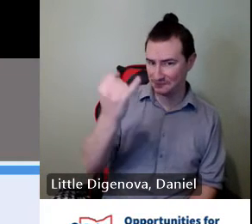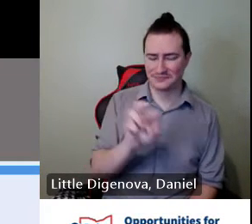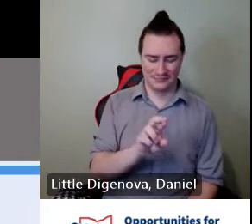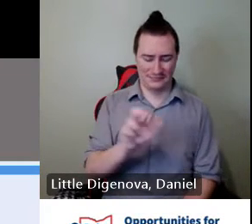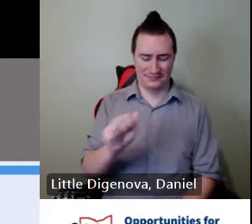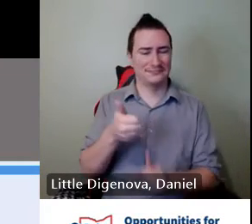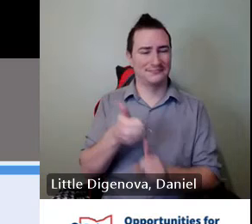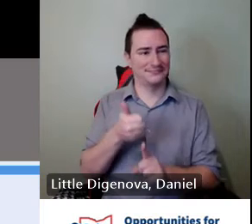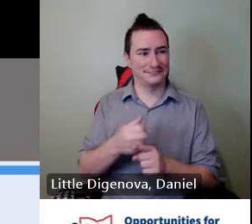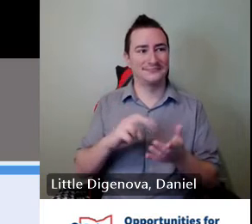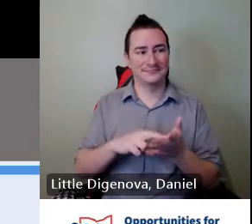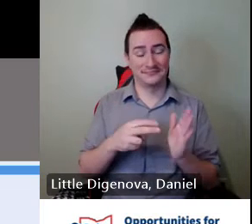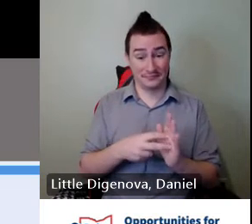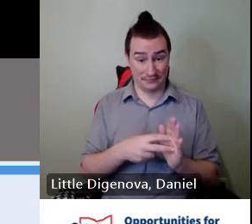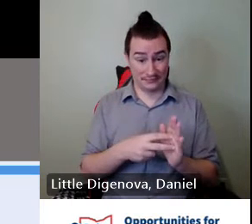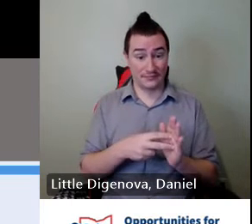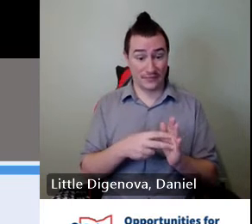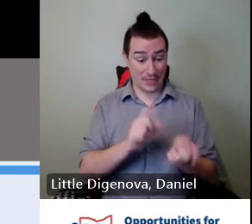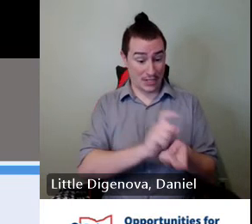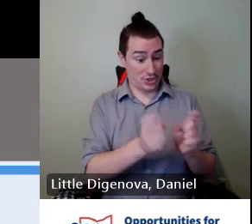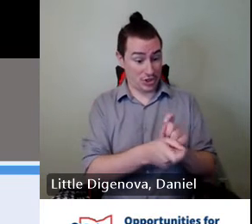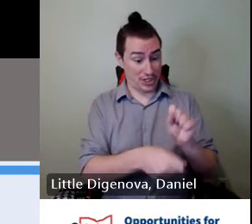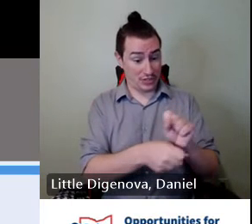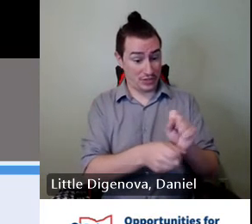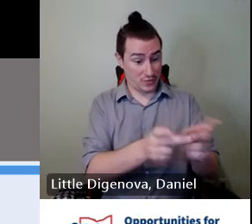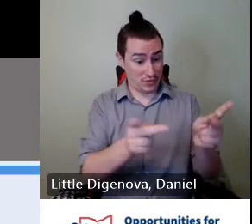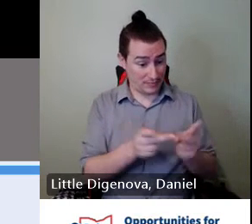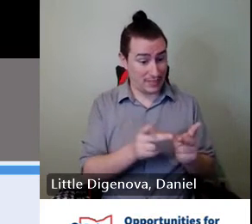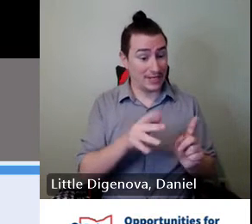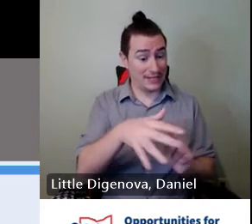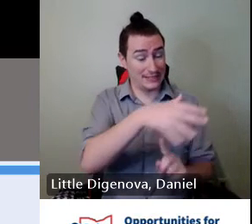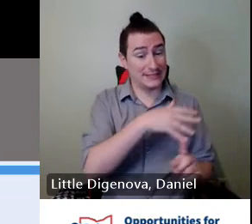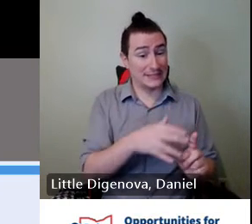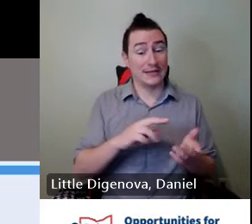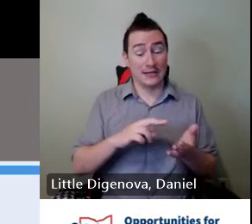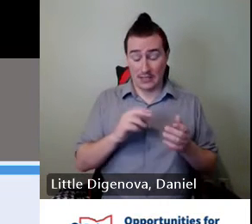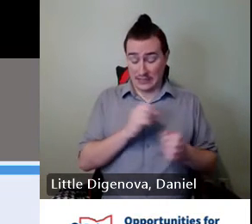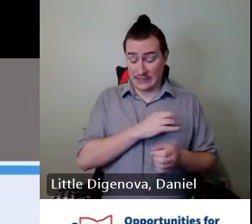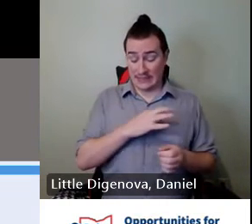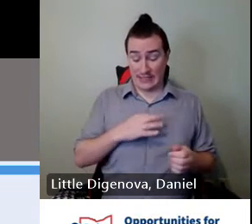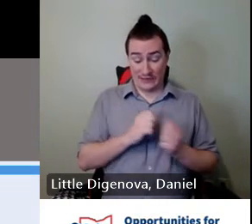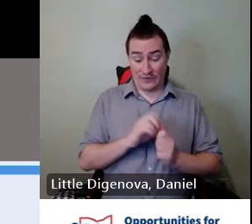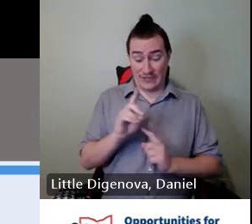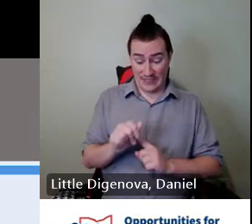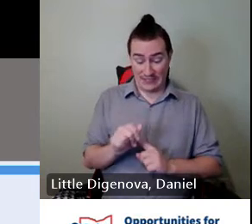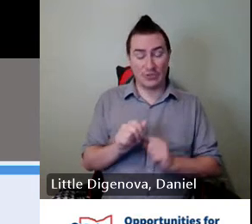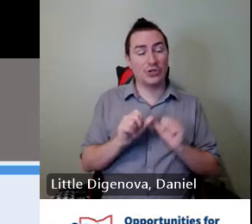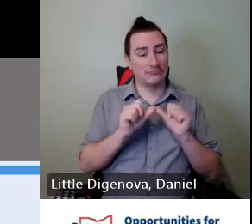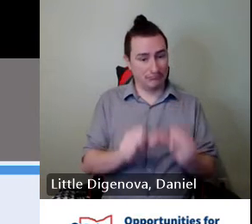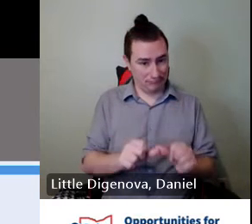workplace that enables an employee with a disability to perform the essential functions of the job, or access the work